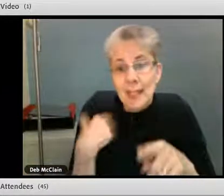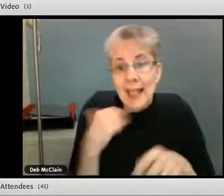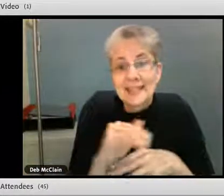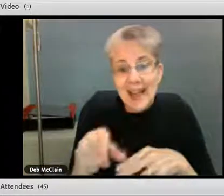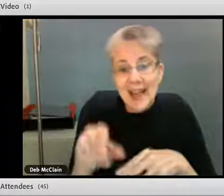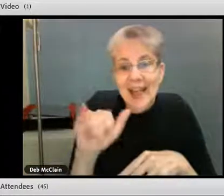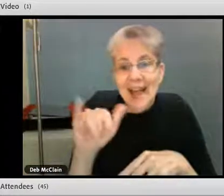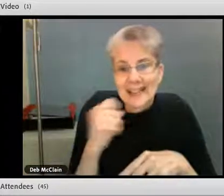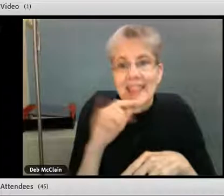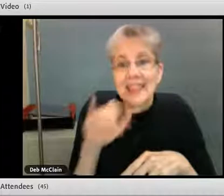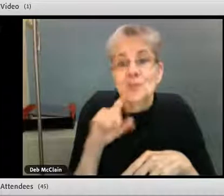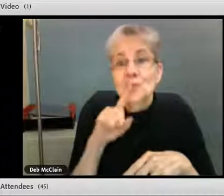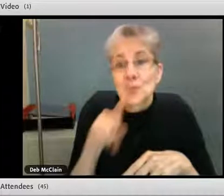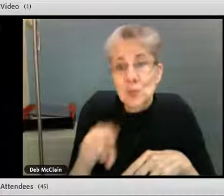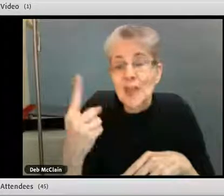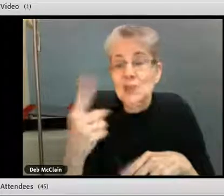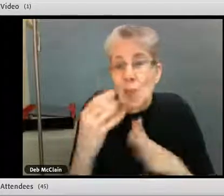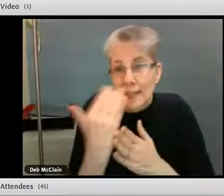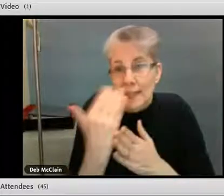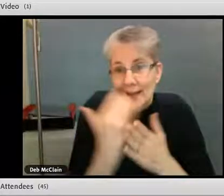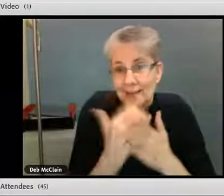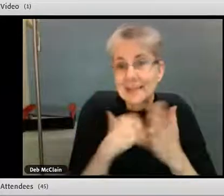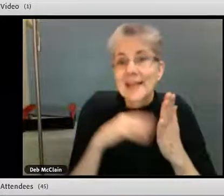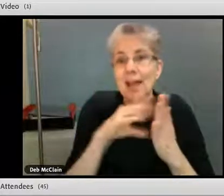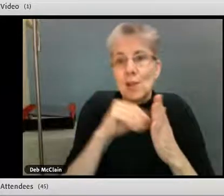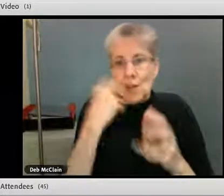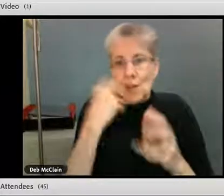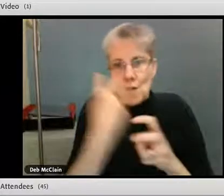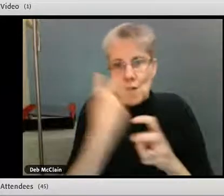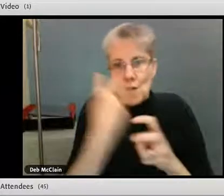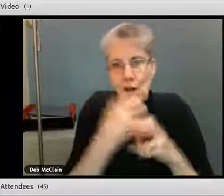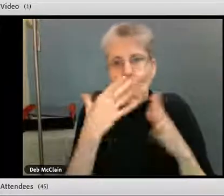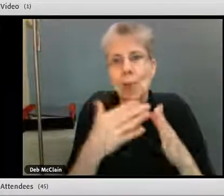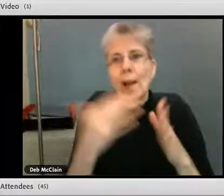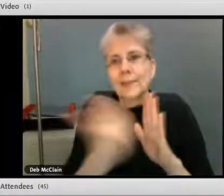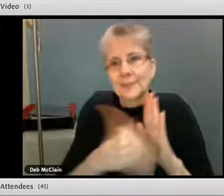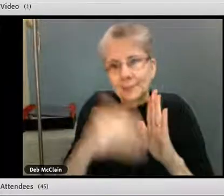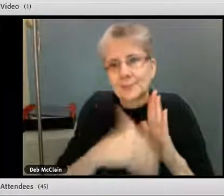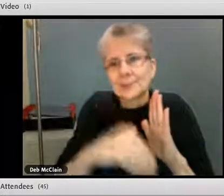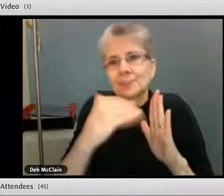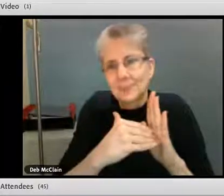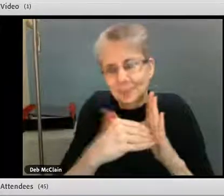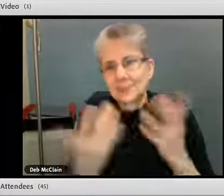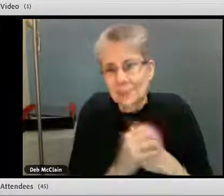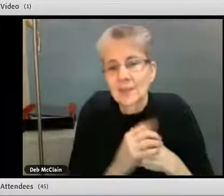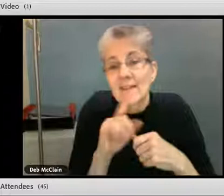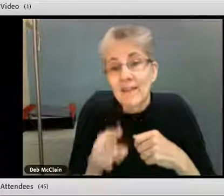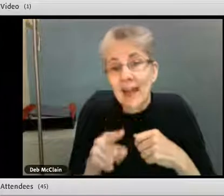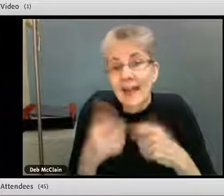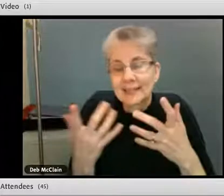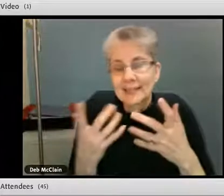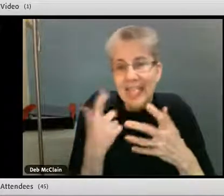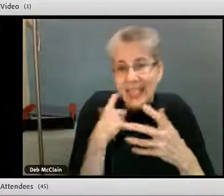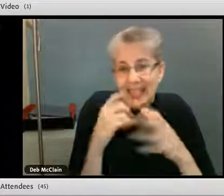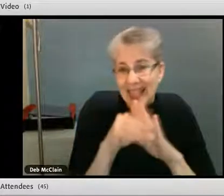I learned the hard way repeatedly. In fact, this slide shows Adobe changed my font slightly.